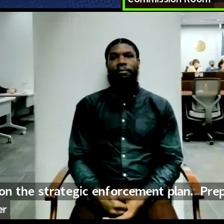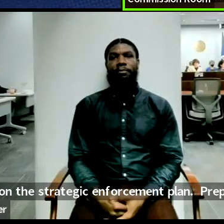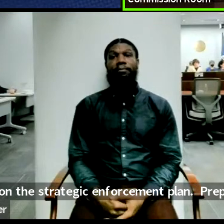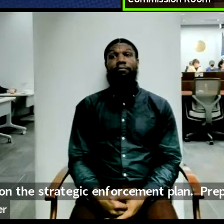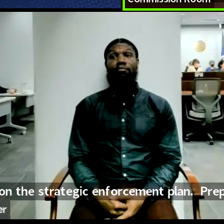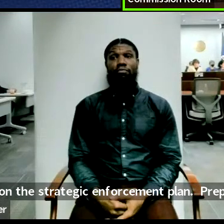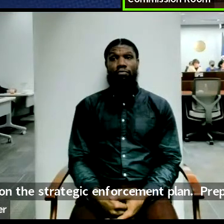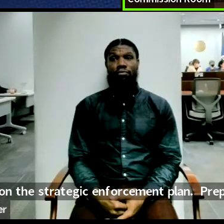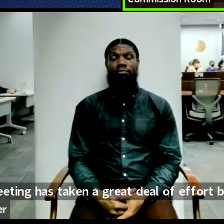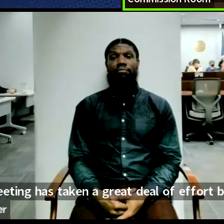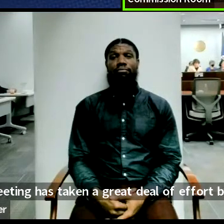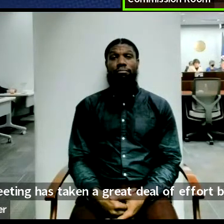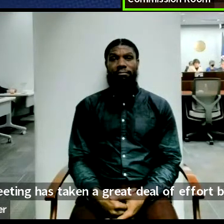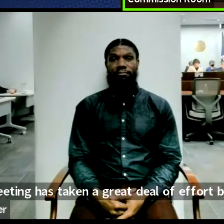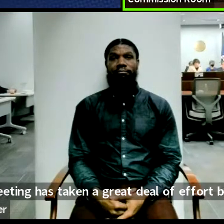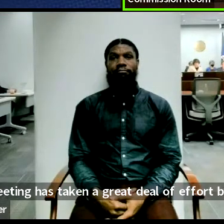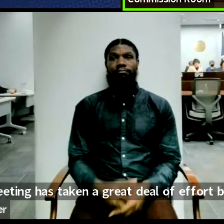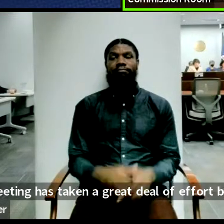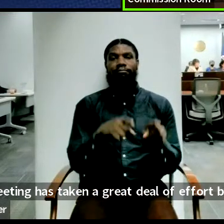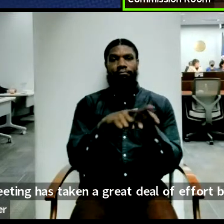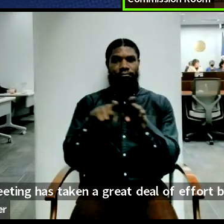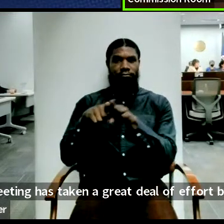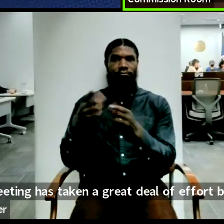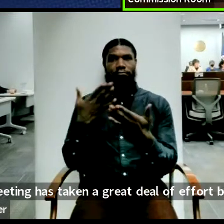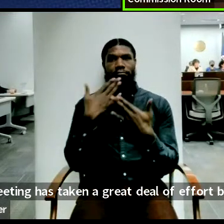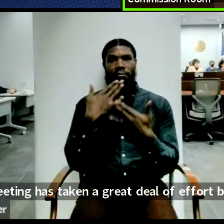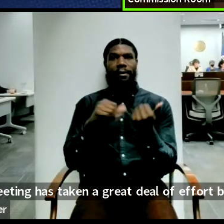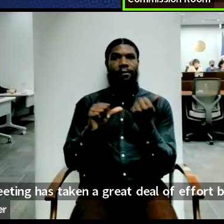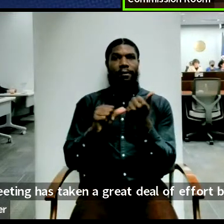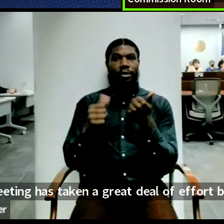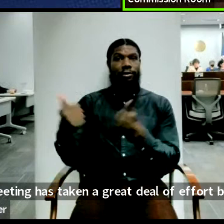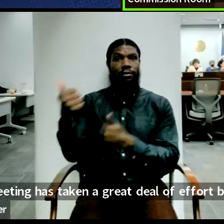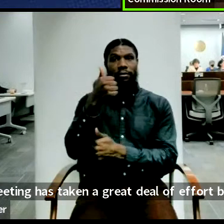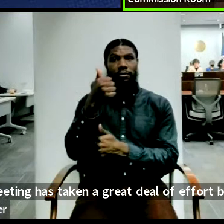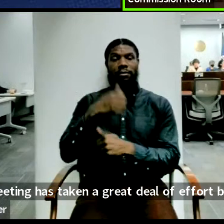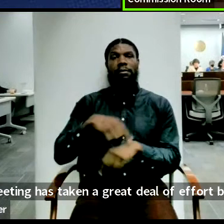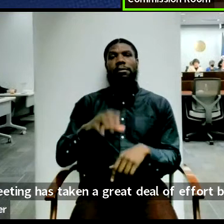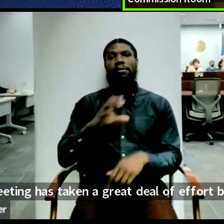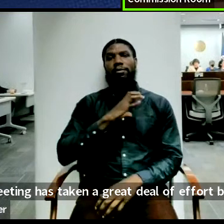I also want to thank the Vice Chair, my fellow Commissioners and their staff for